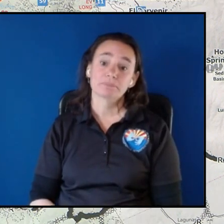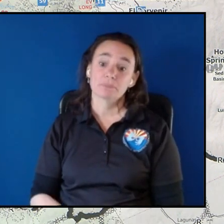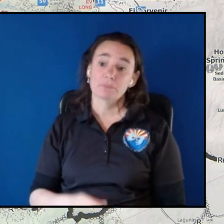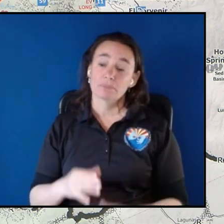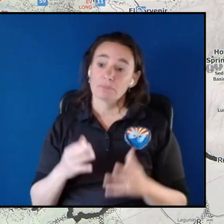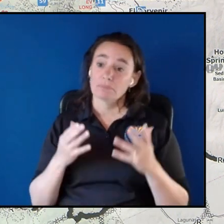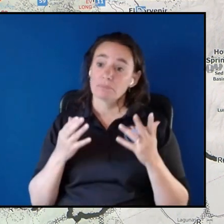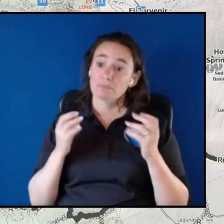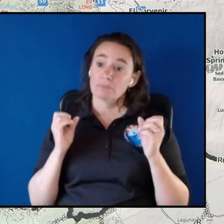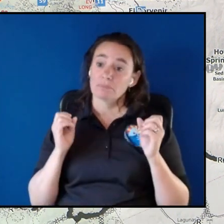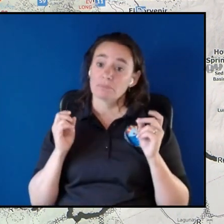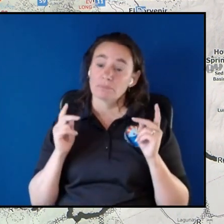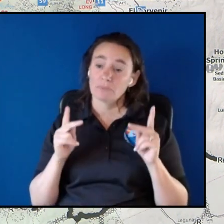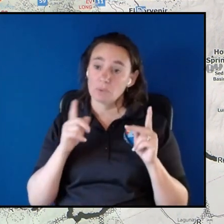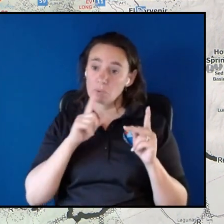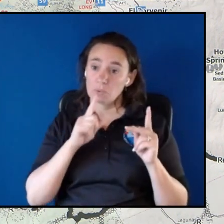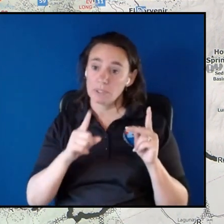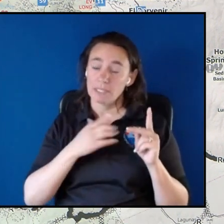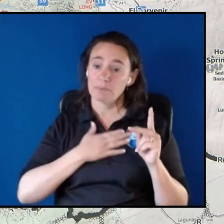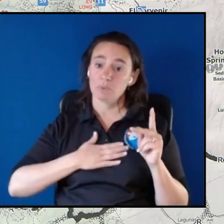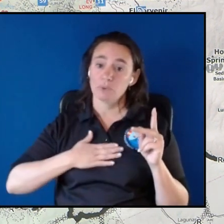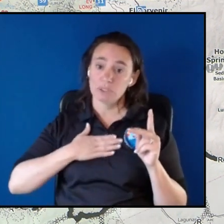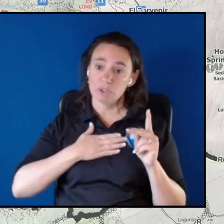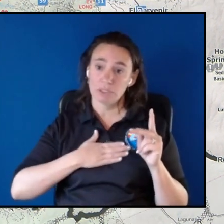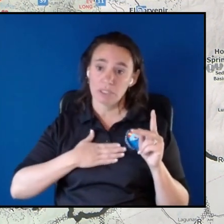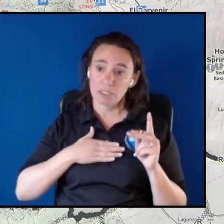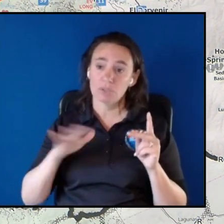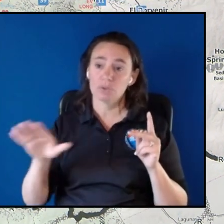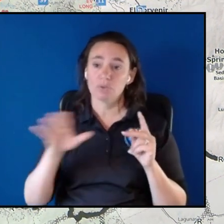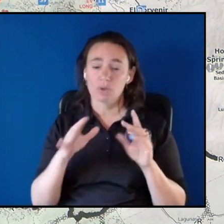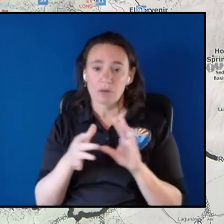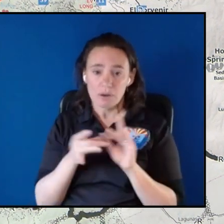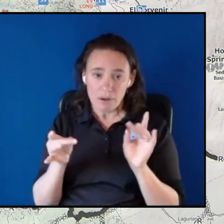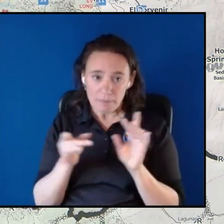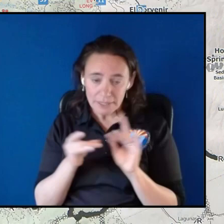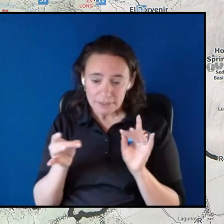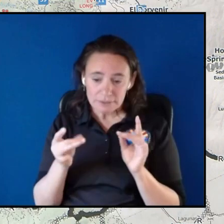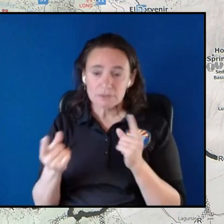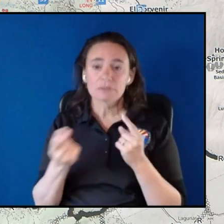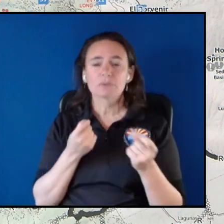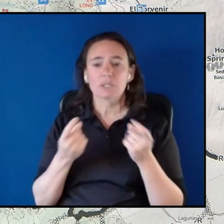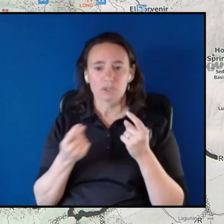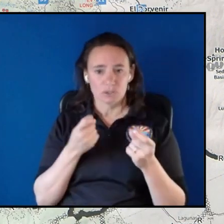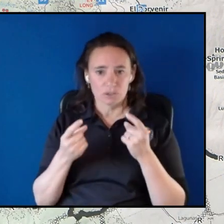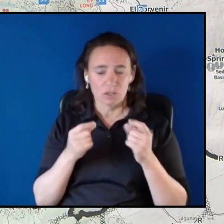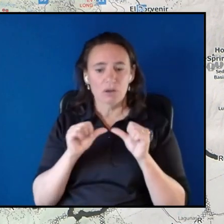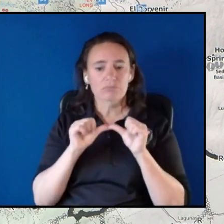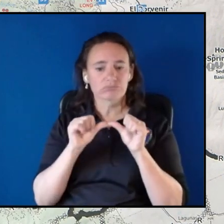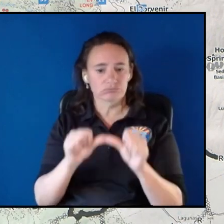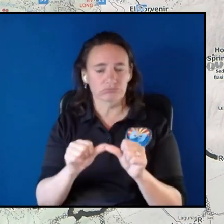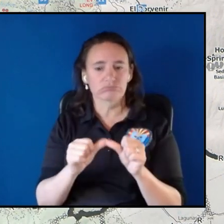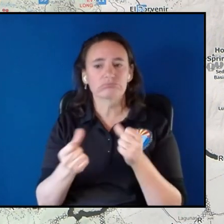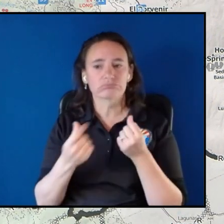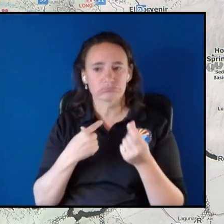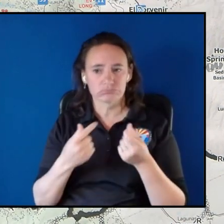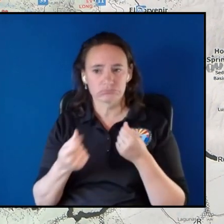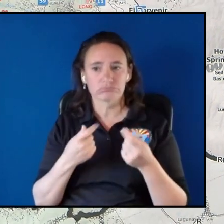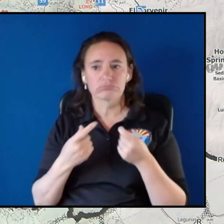the comments, the questions that come in. So, continue to do that. Additionally, the information hotline